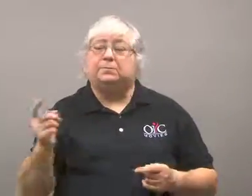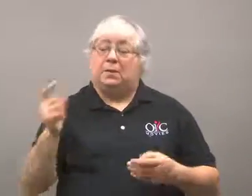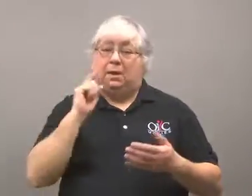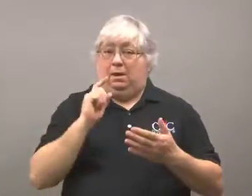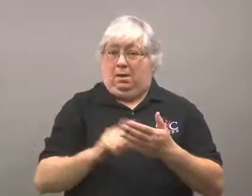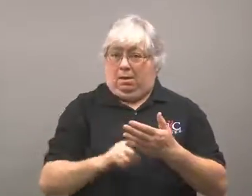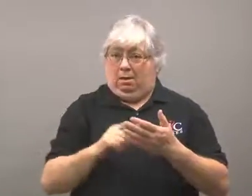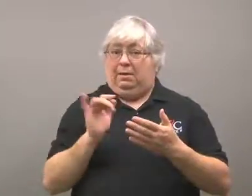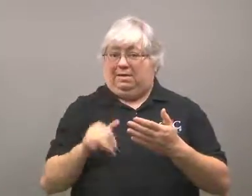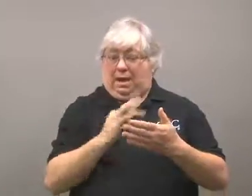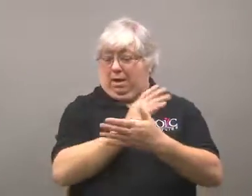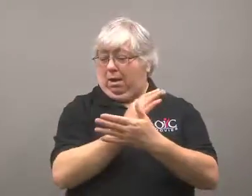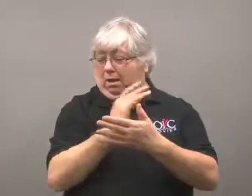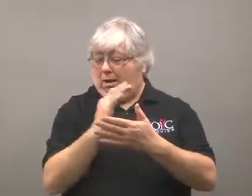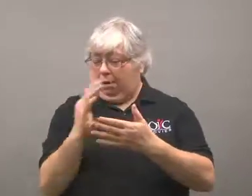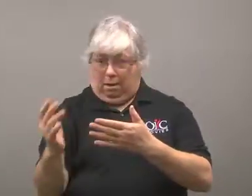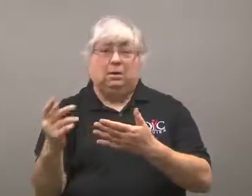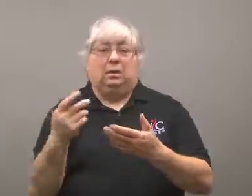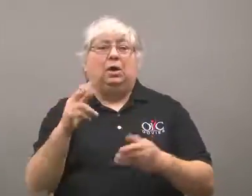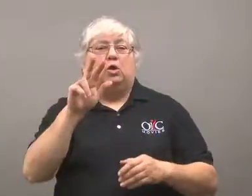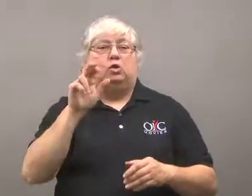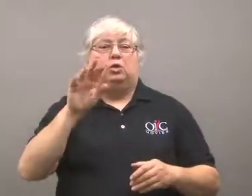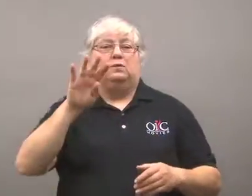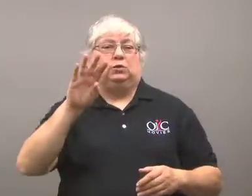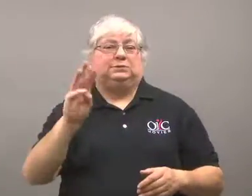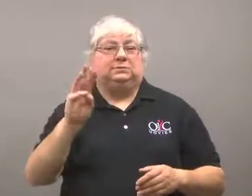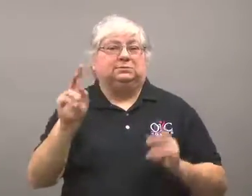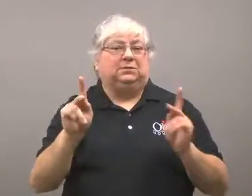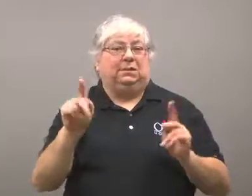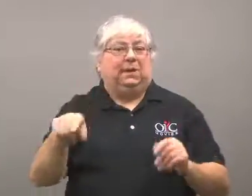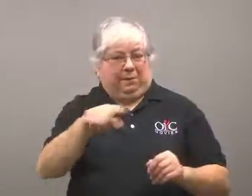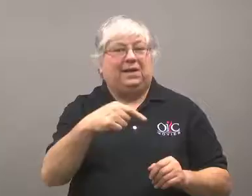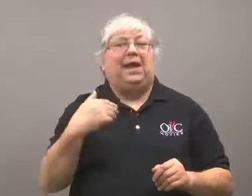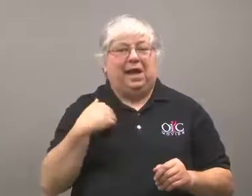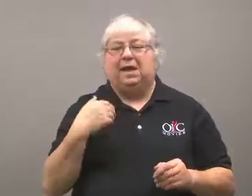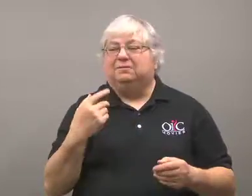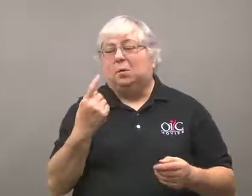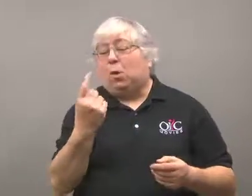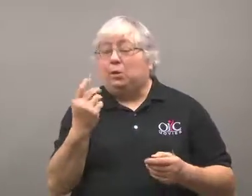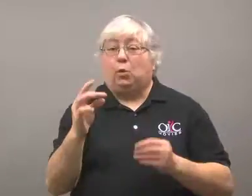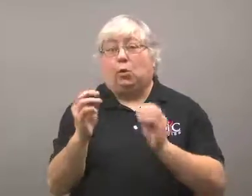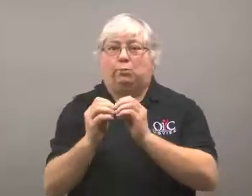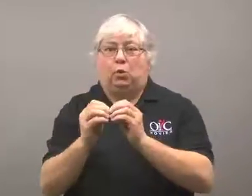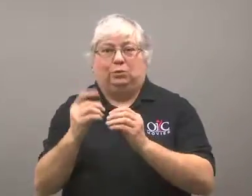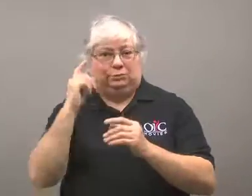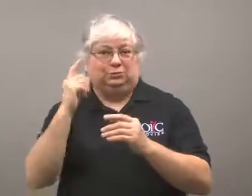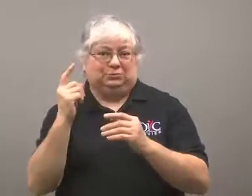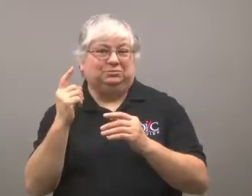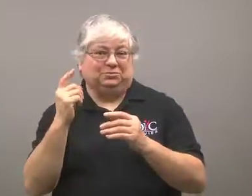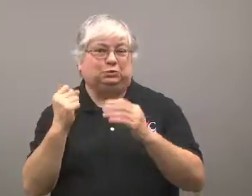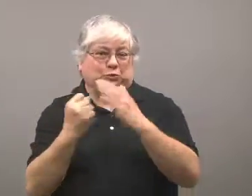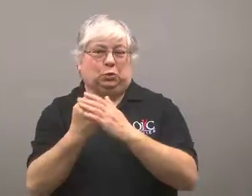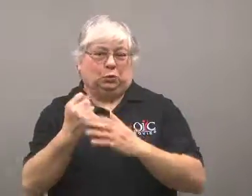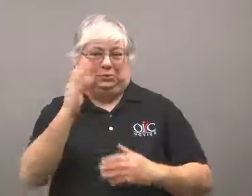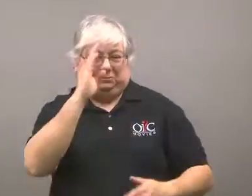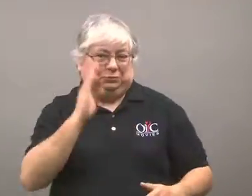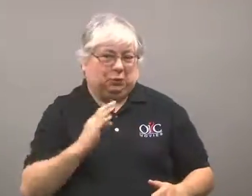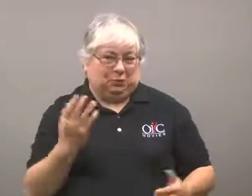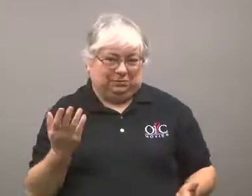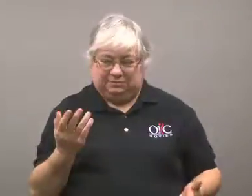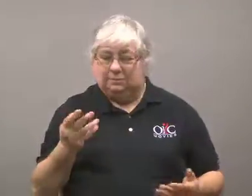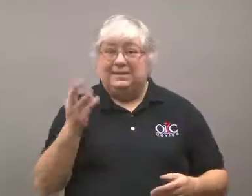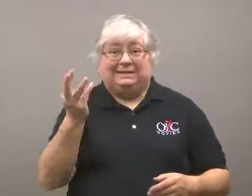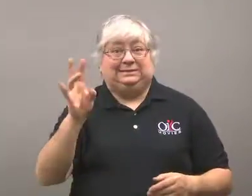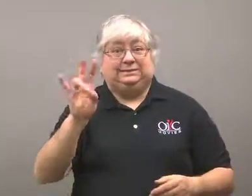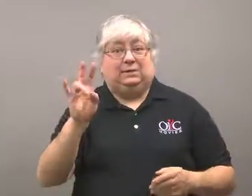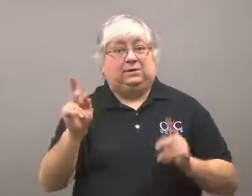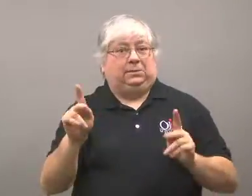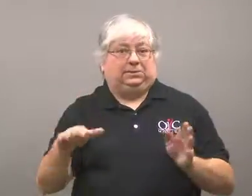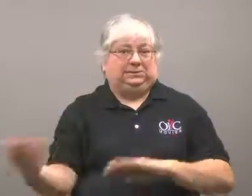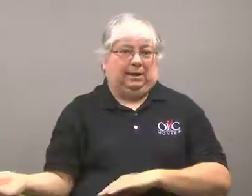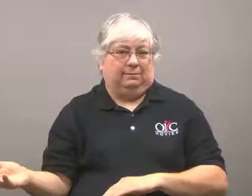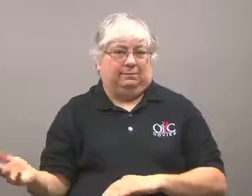Of this group, 346 had one or more strokes, 67 of them were fatal.